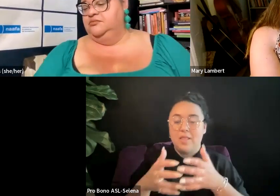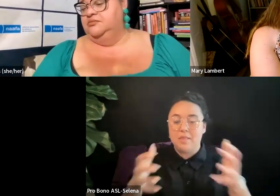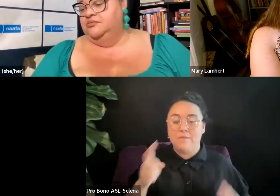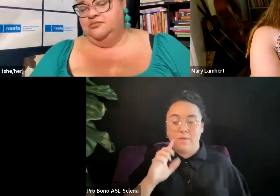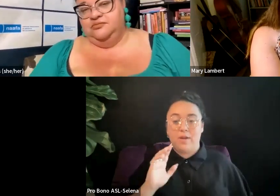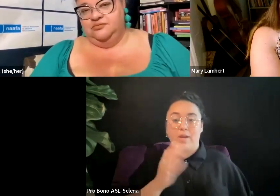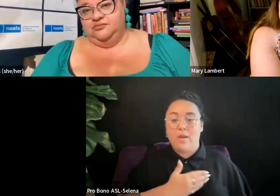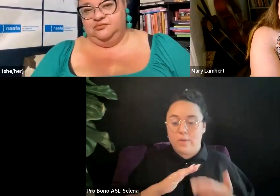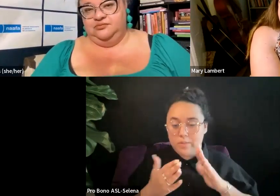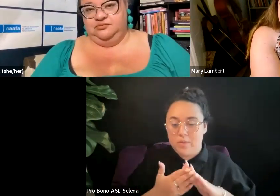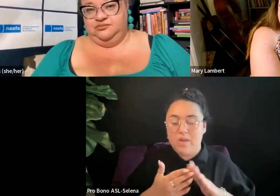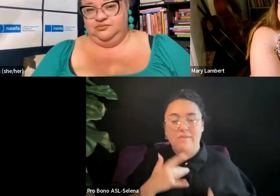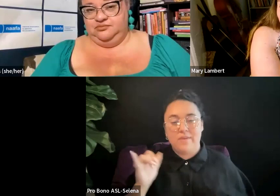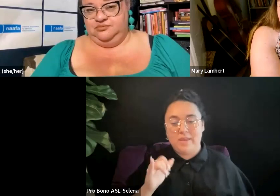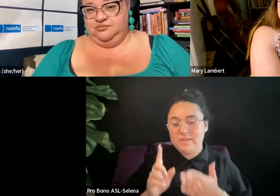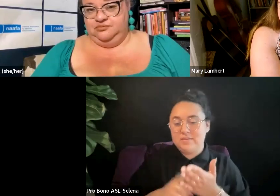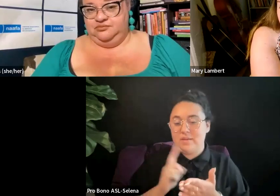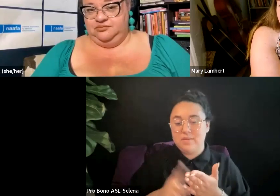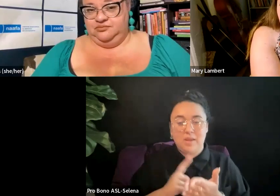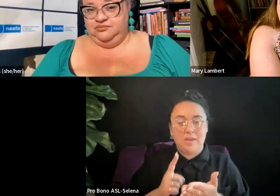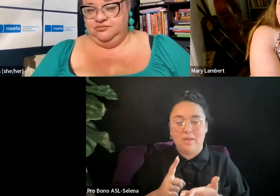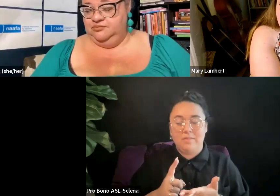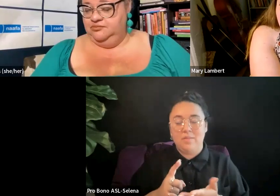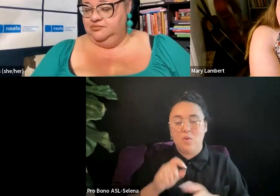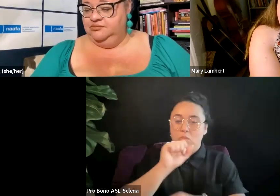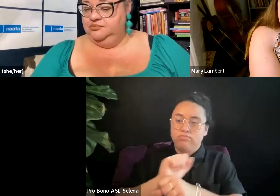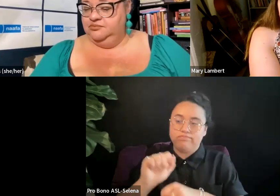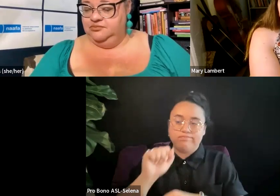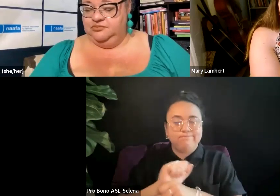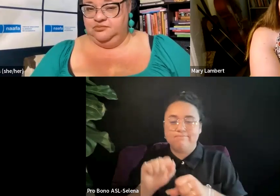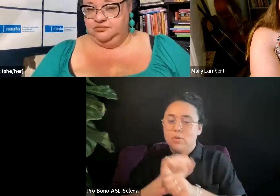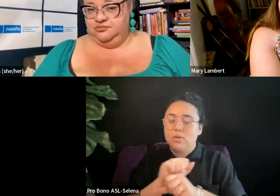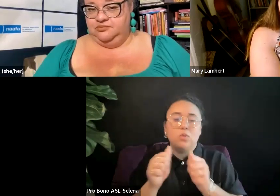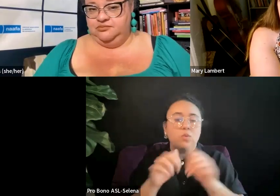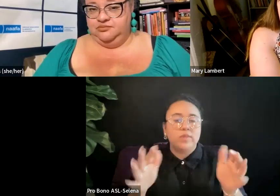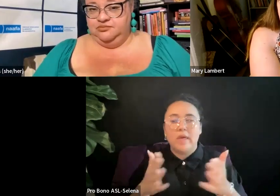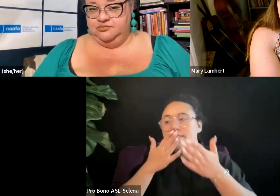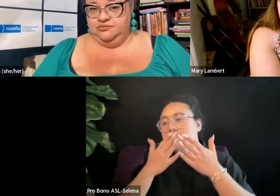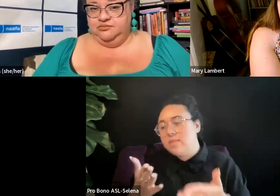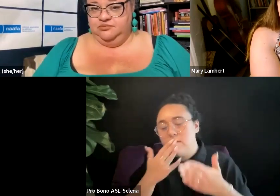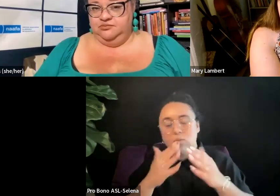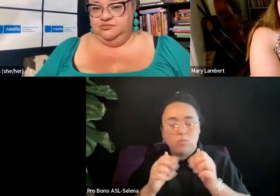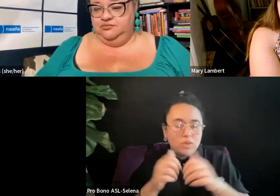And I feel like sometimes it's like this thankless work where it's it is one thing to just